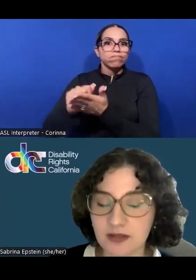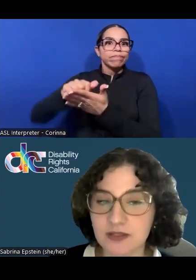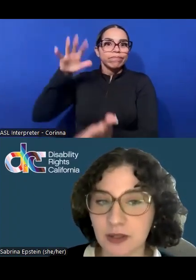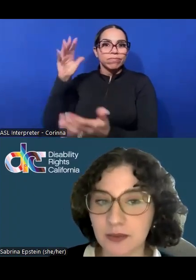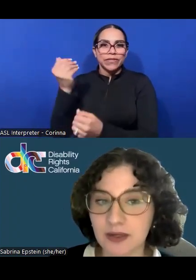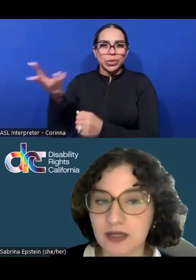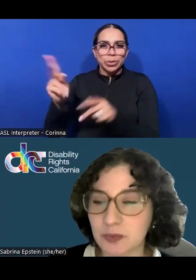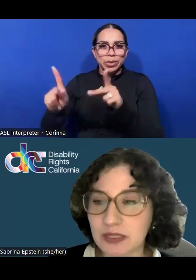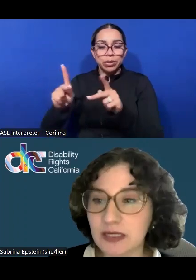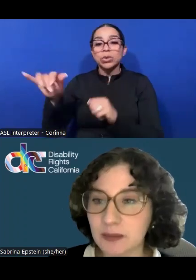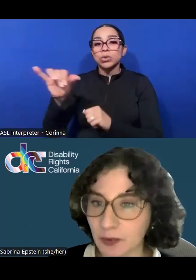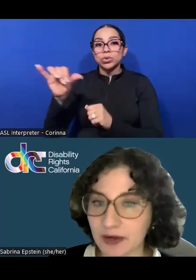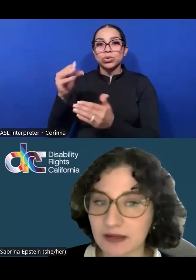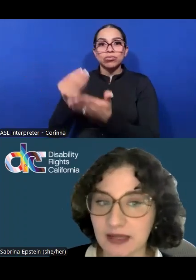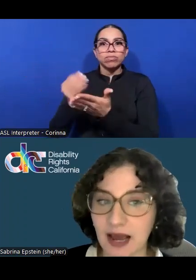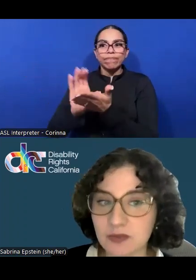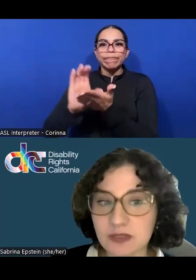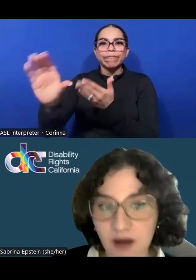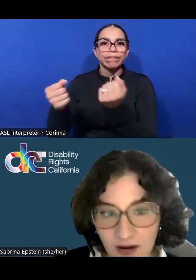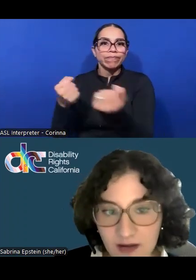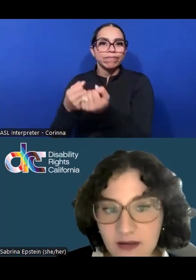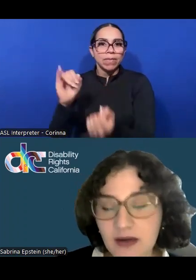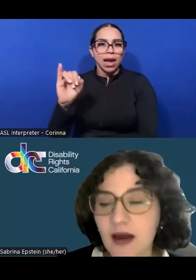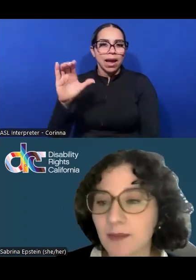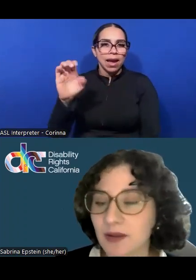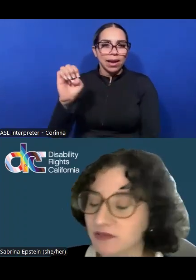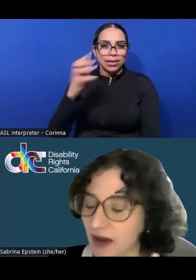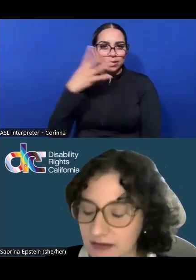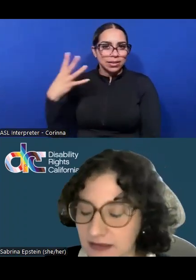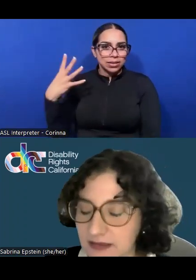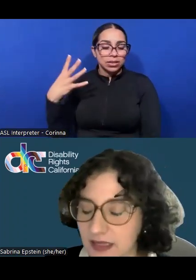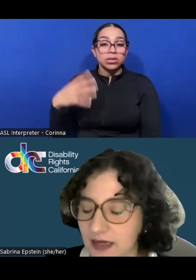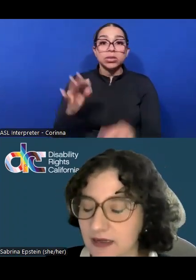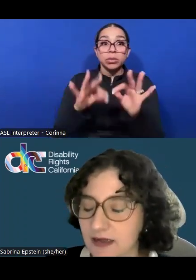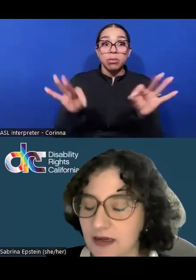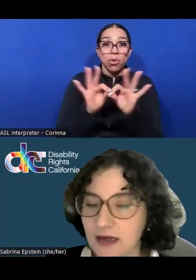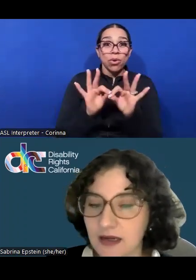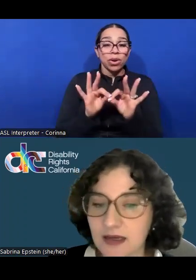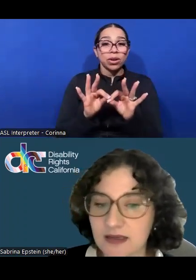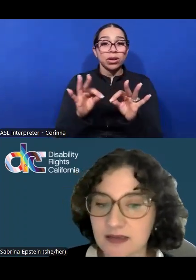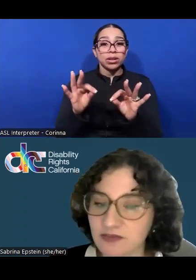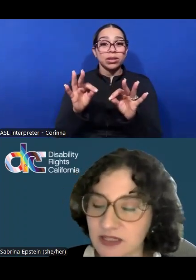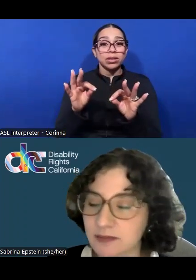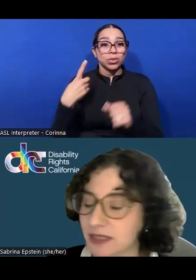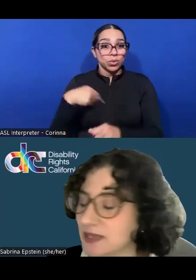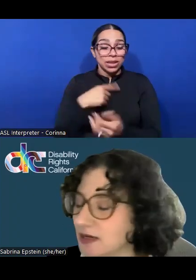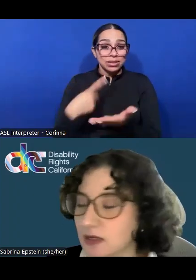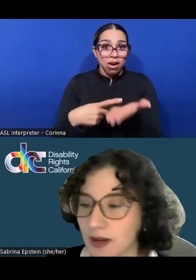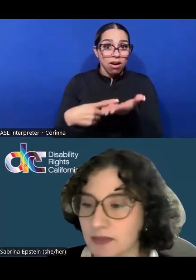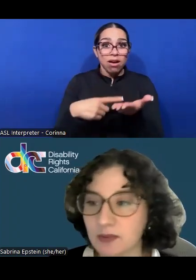So it's really important that as we talk about the violence that is inflicted by taking away people's